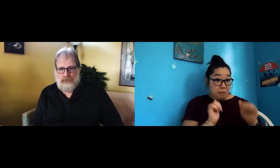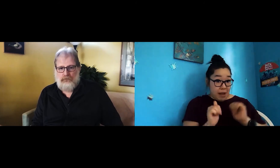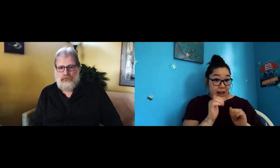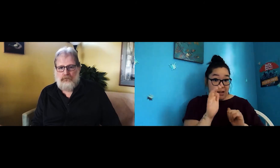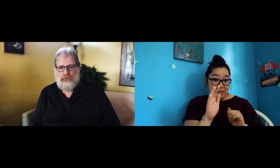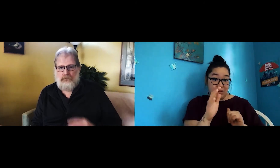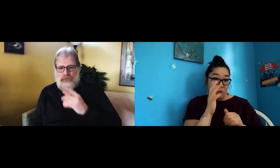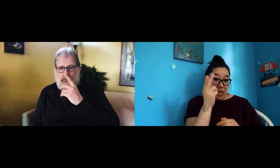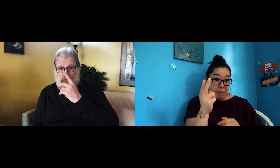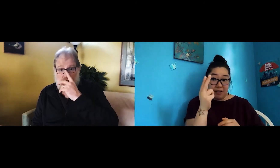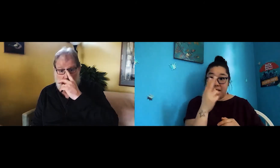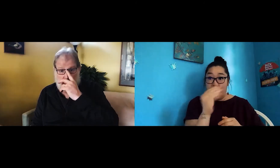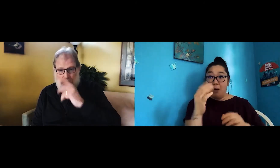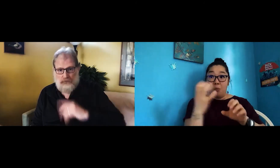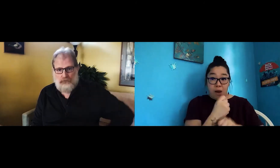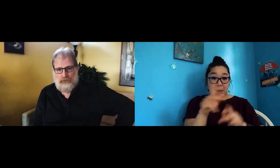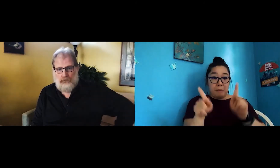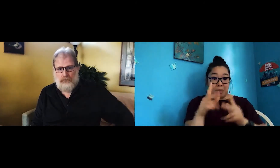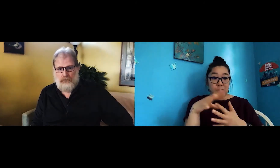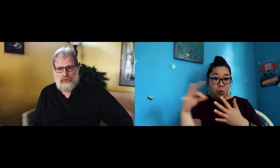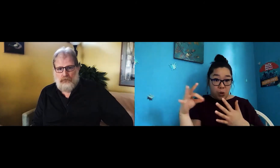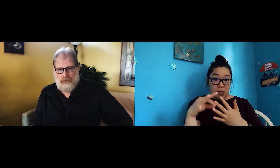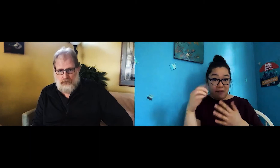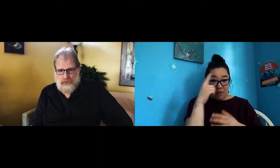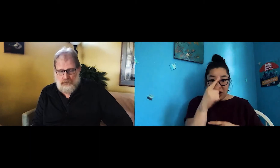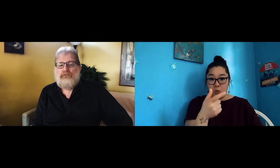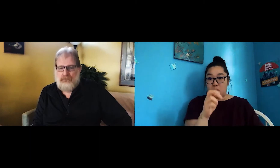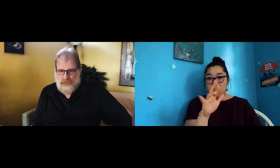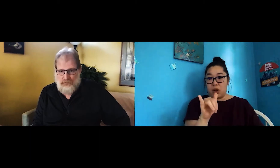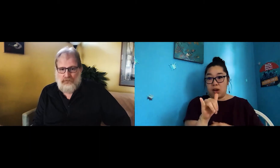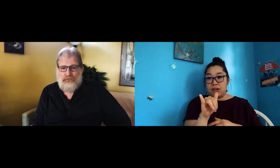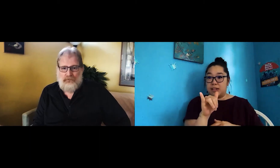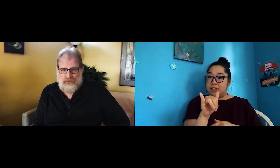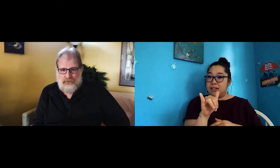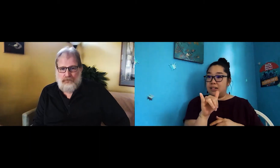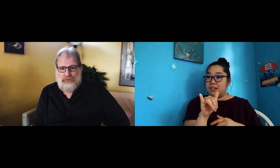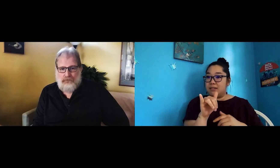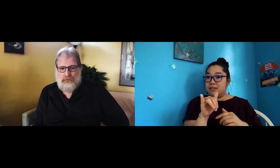Your play was nominated for and won the People’s Choice Award for Outstanding Production Play